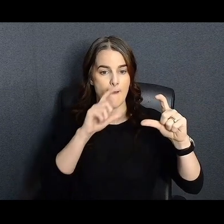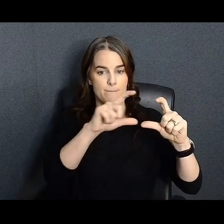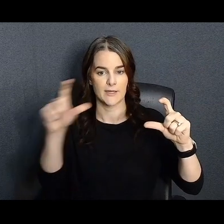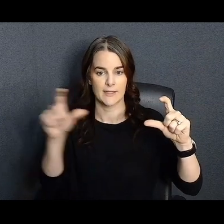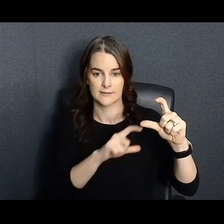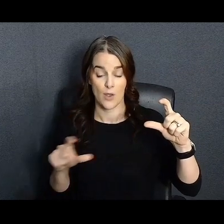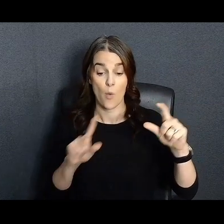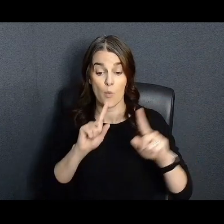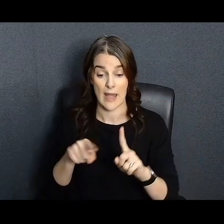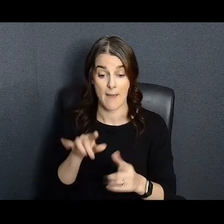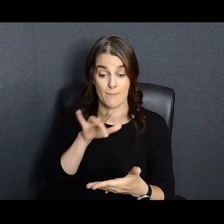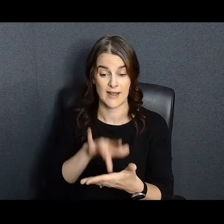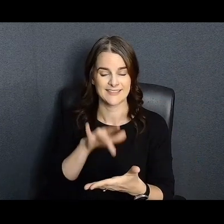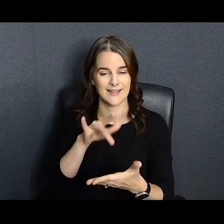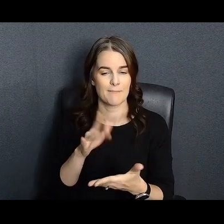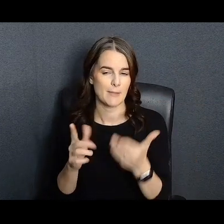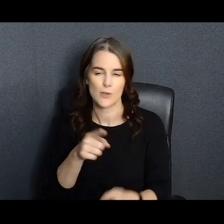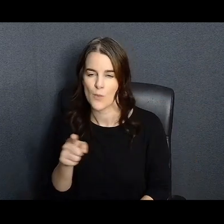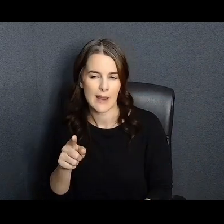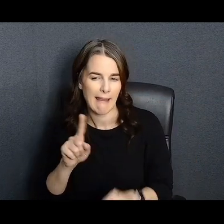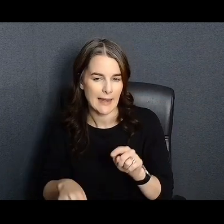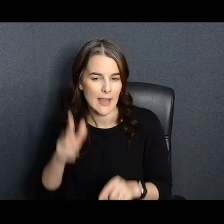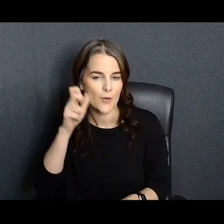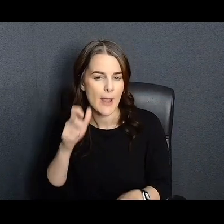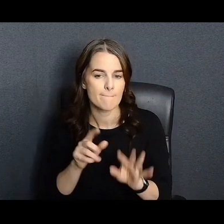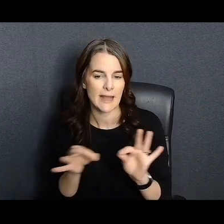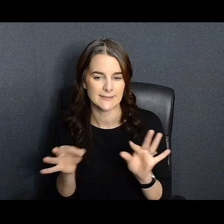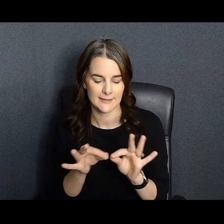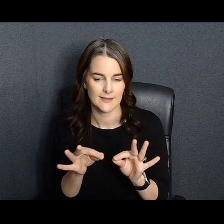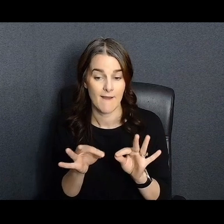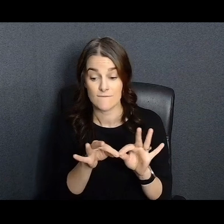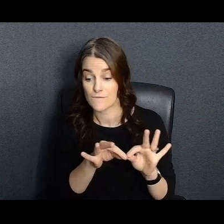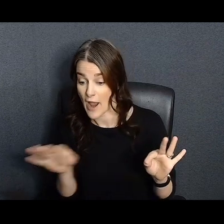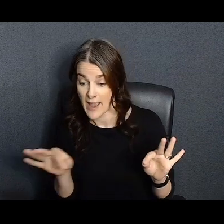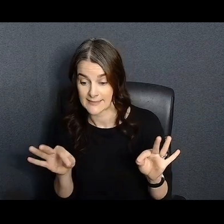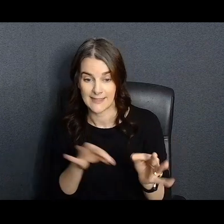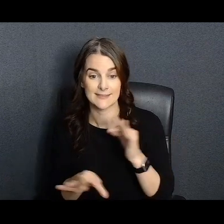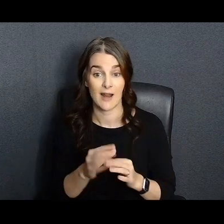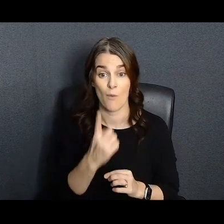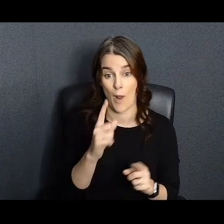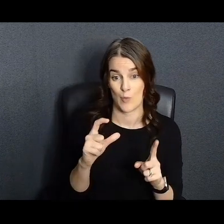well, maybe you can't hear it, but it says a phrase out loud instead of a single word.